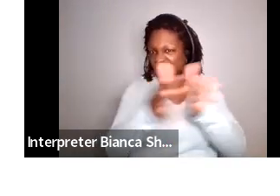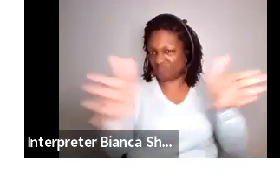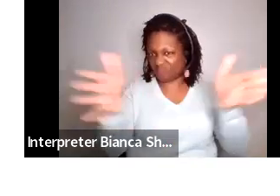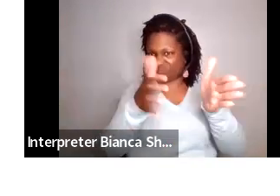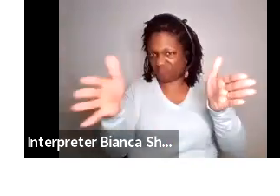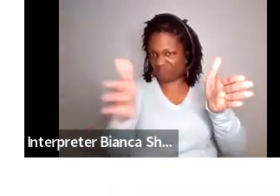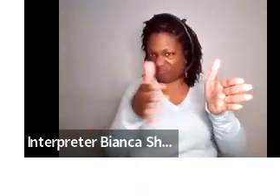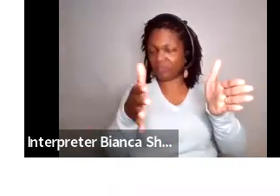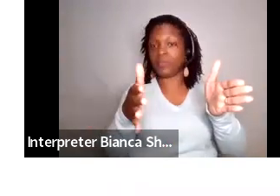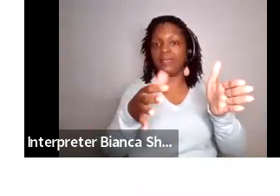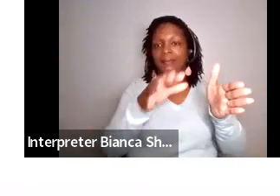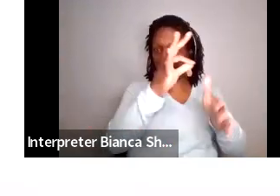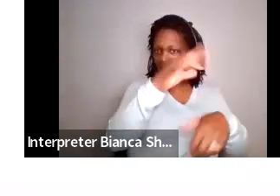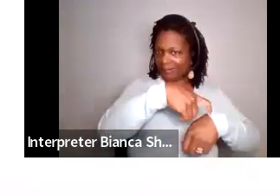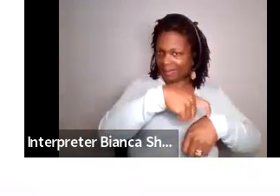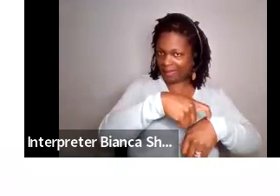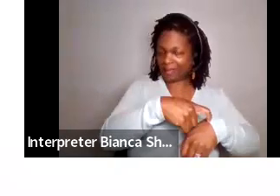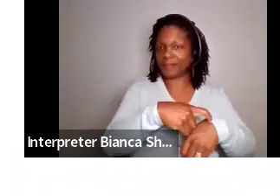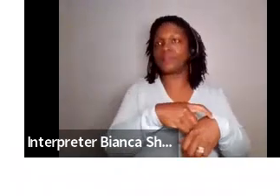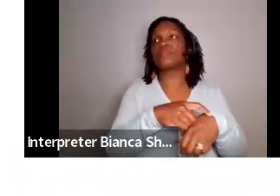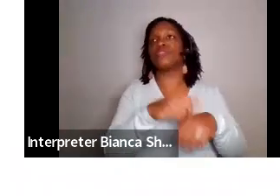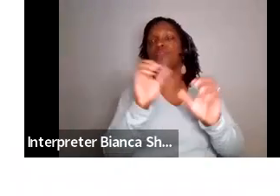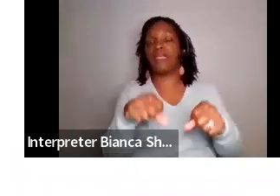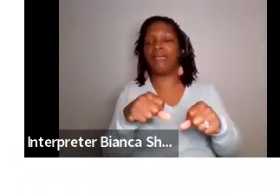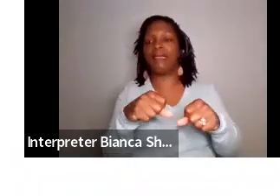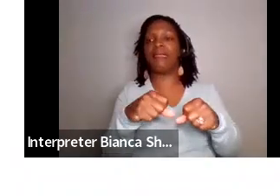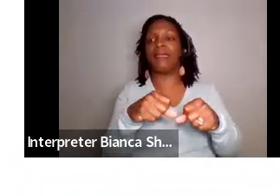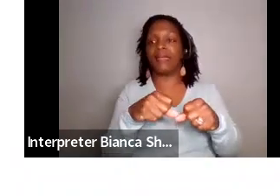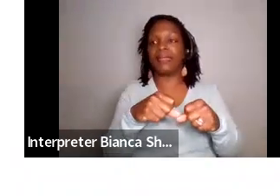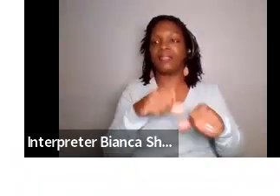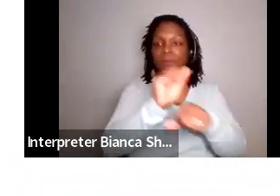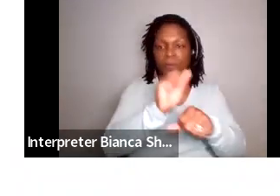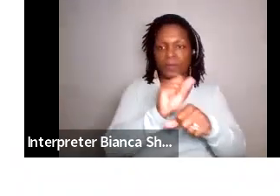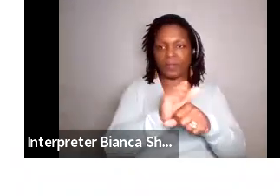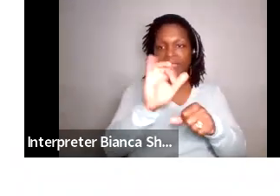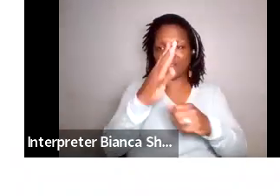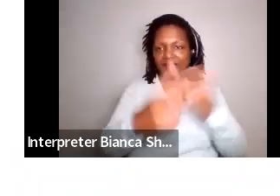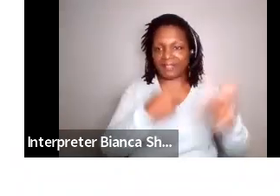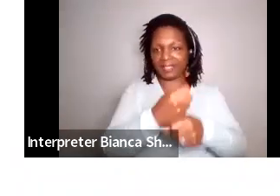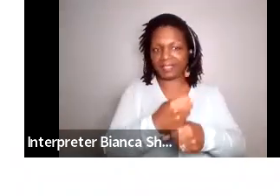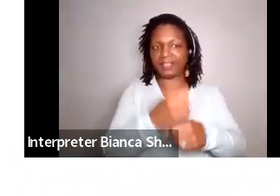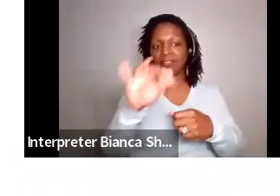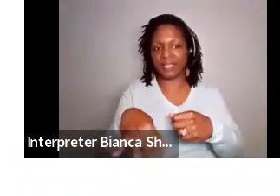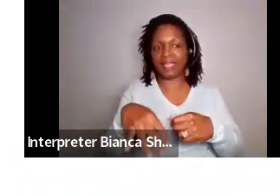But if you are an over a particular month for that year, and this year, it's $970 in a month.